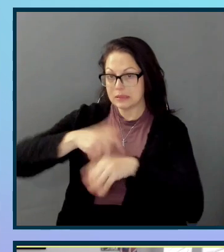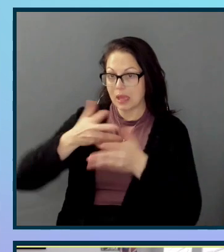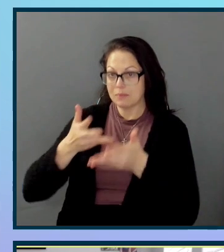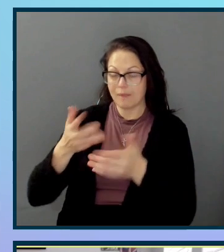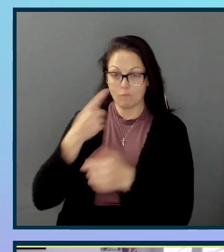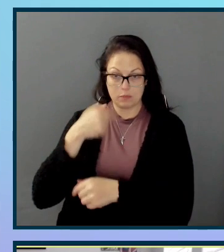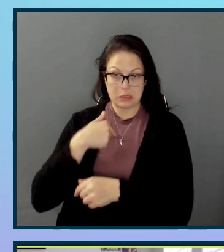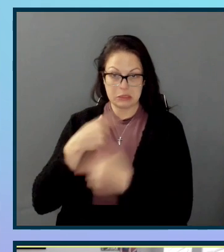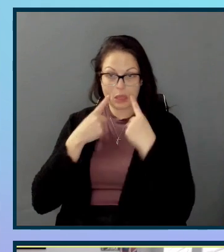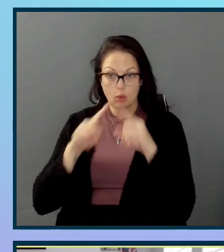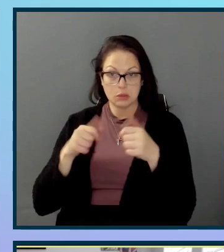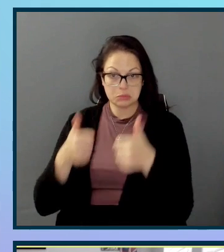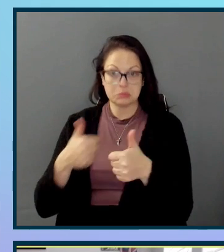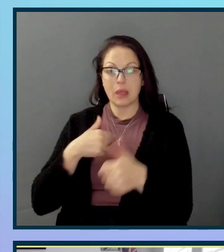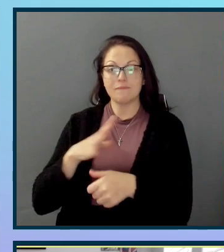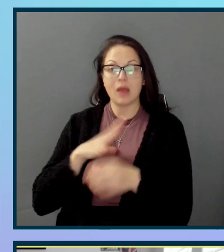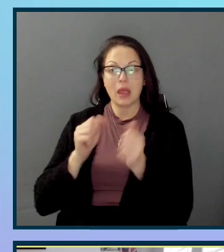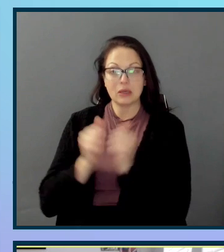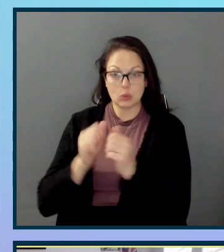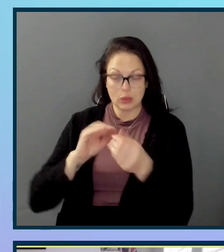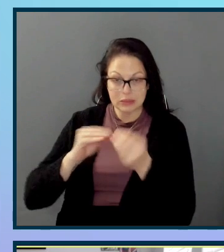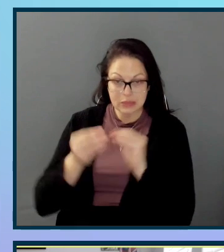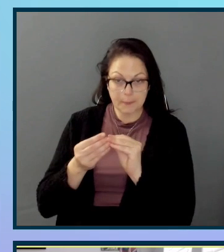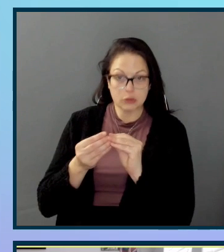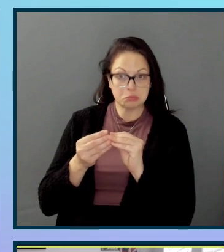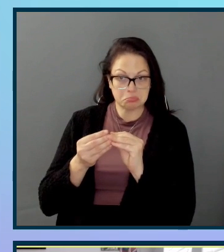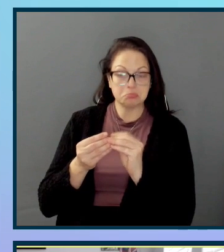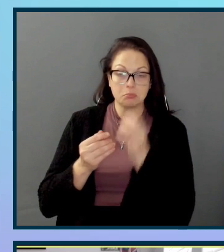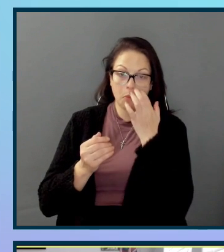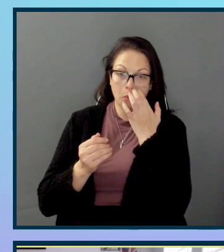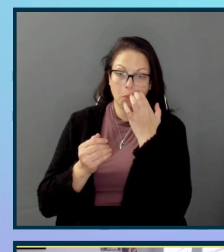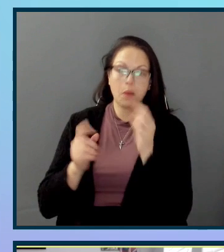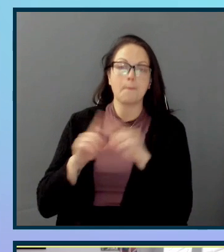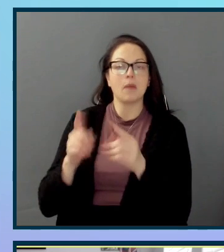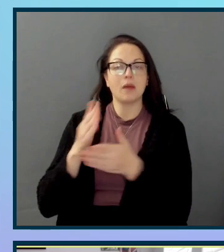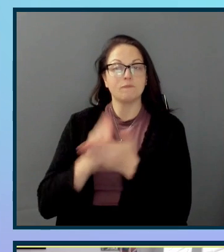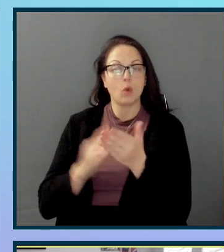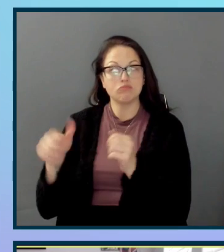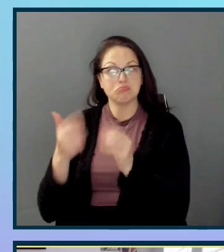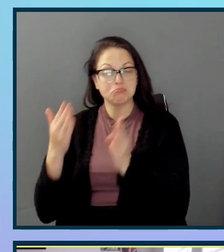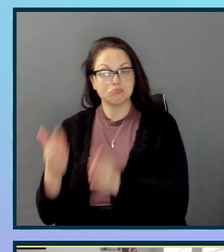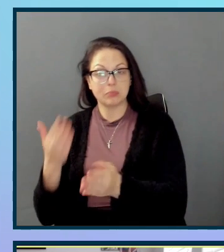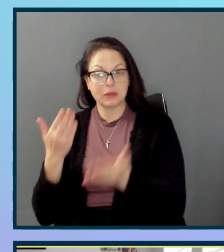I'm fine with numbers. They work quite well for me. But for somebody else, they might need something more,